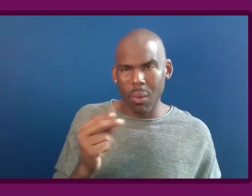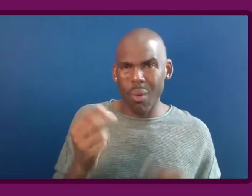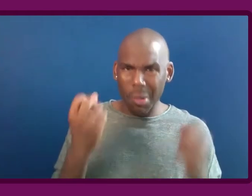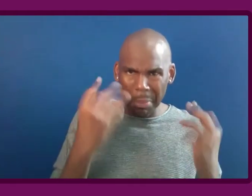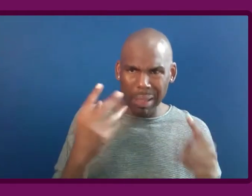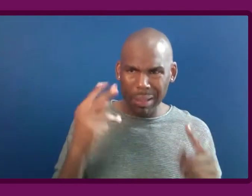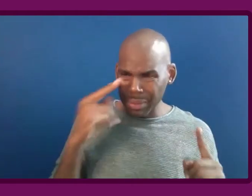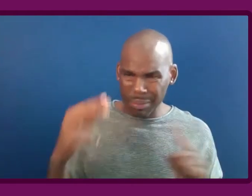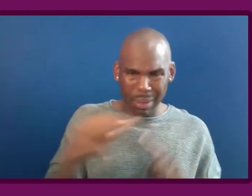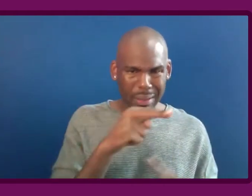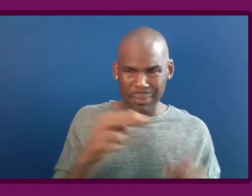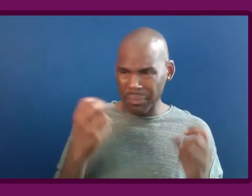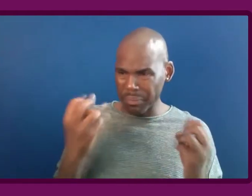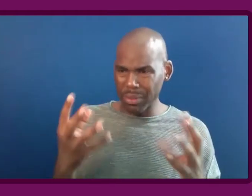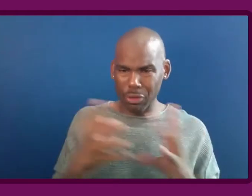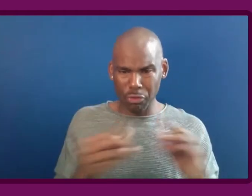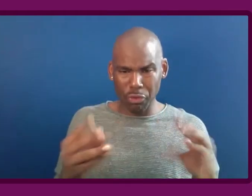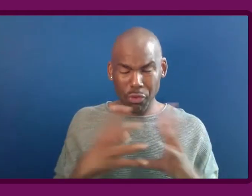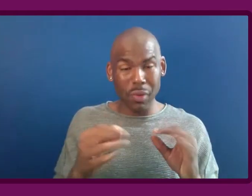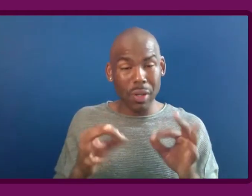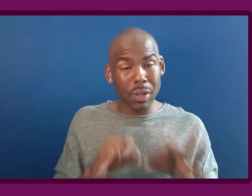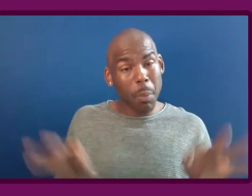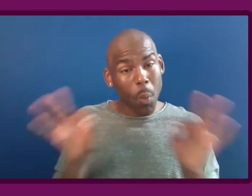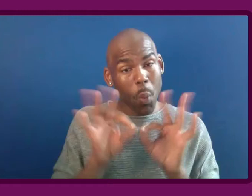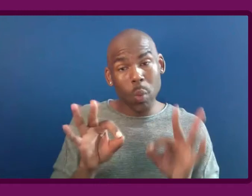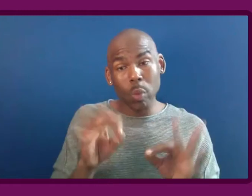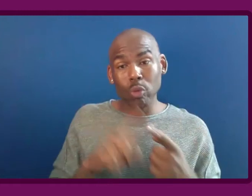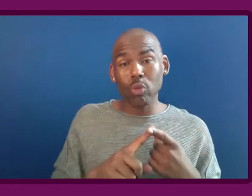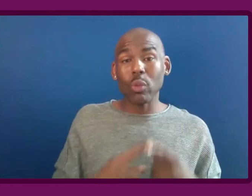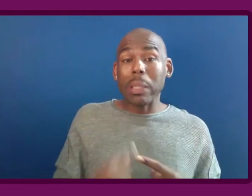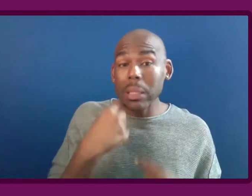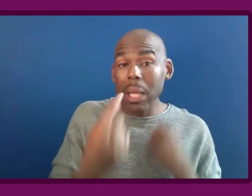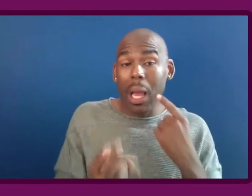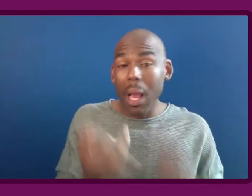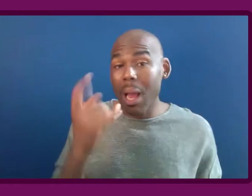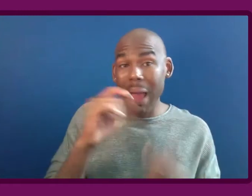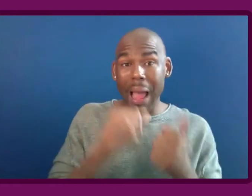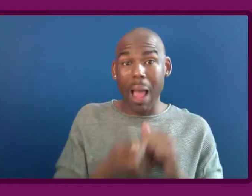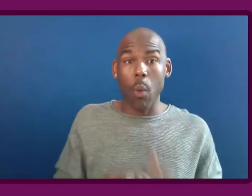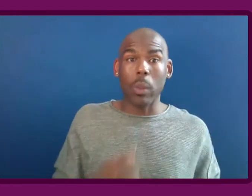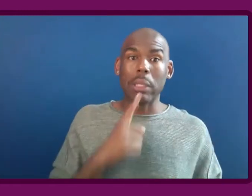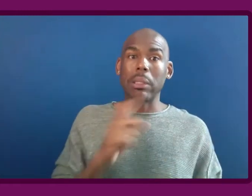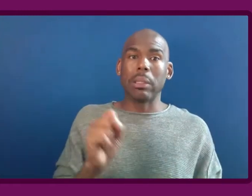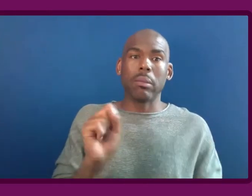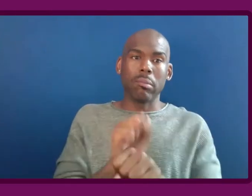stories and a lot of different perspectives, and it's important to tell it how it is.